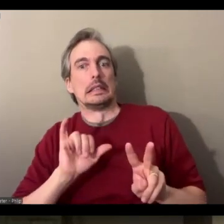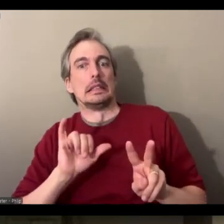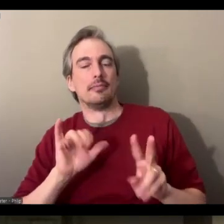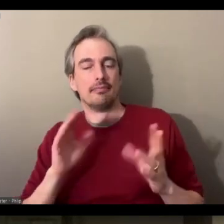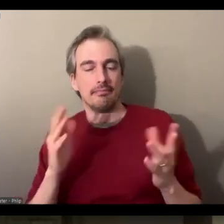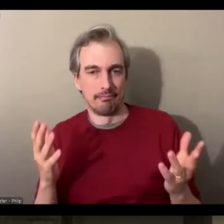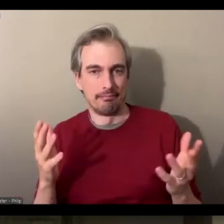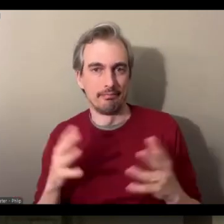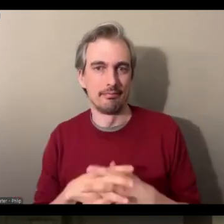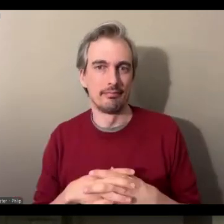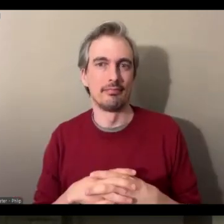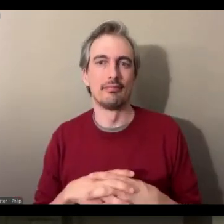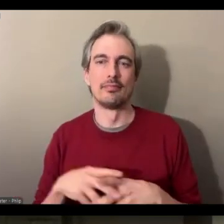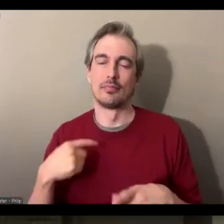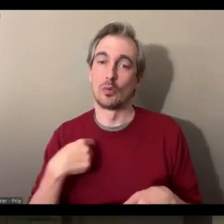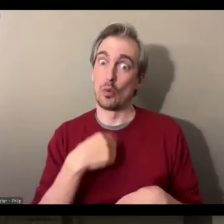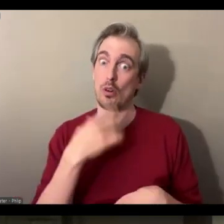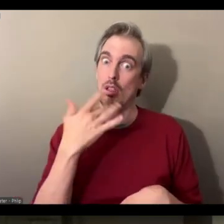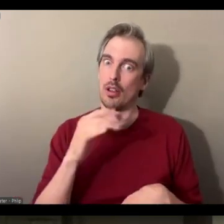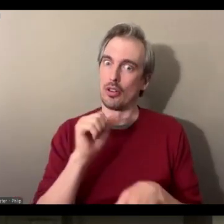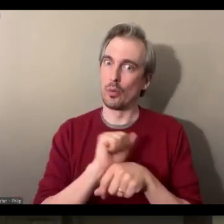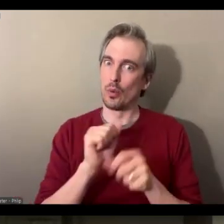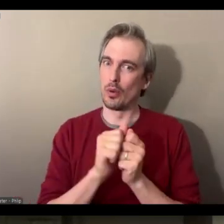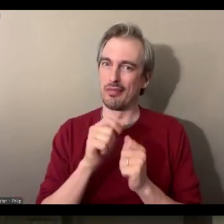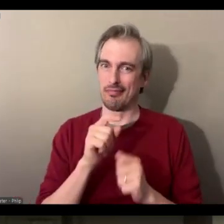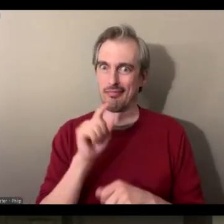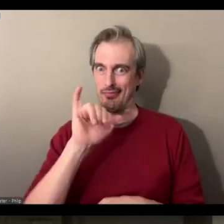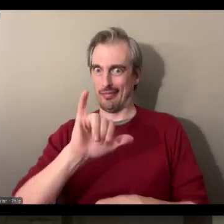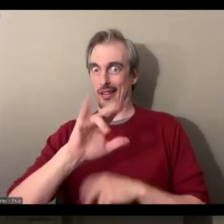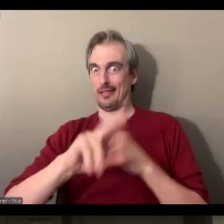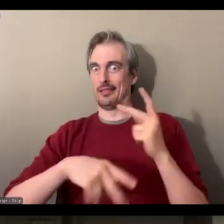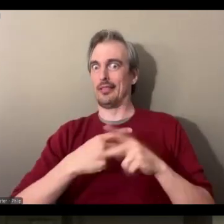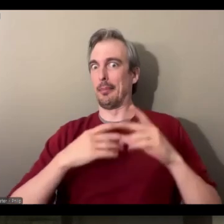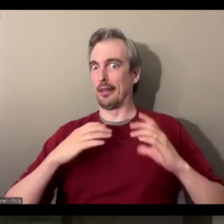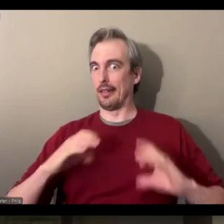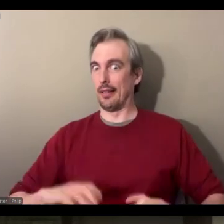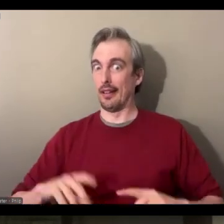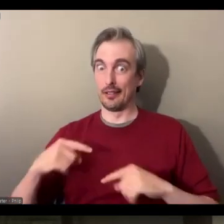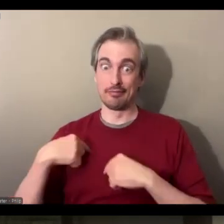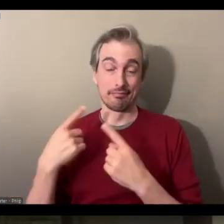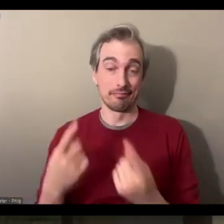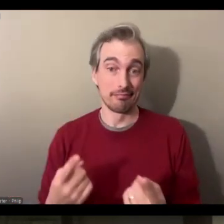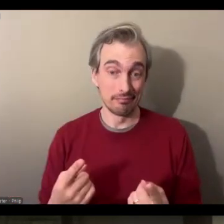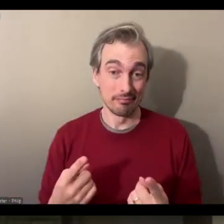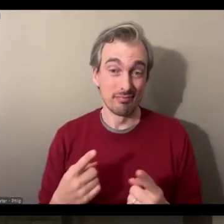also say, though, that... That doesn't mean we get it right. We really encourage our clients to